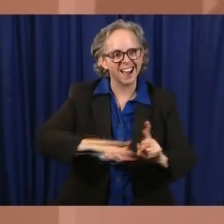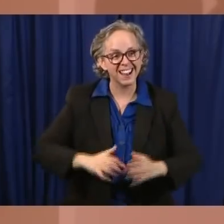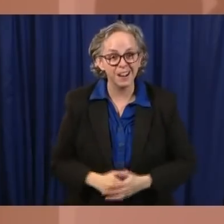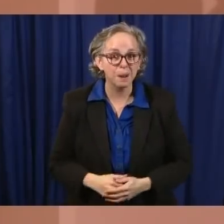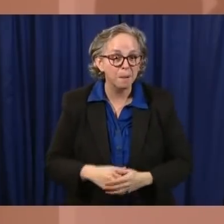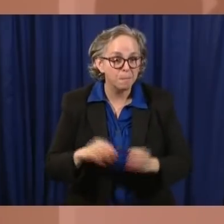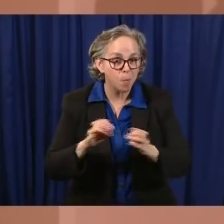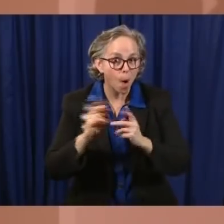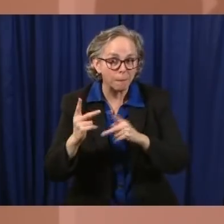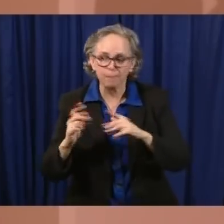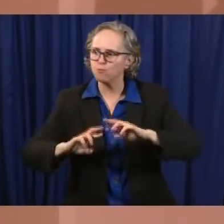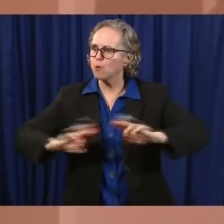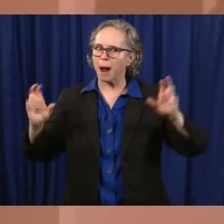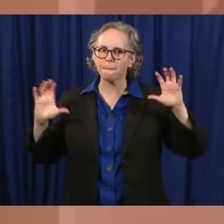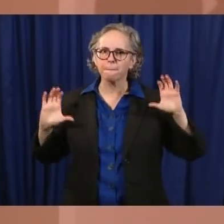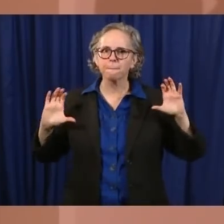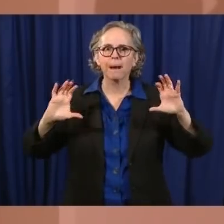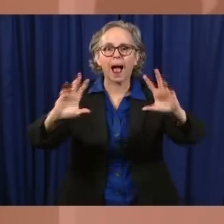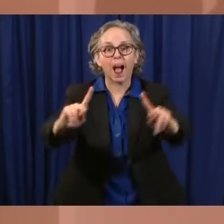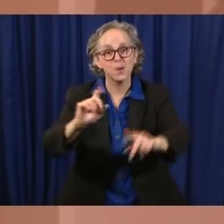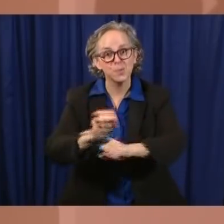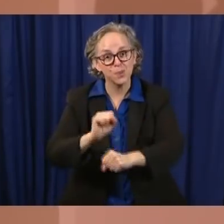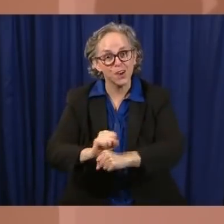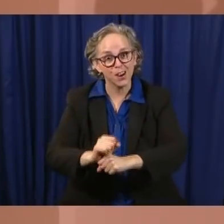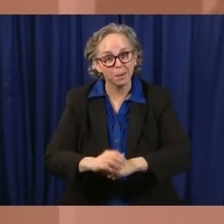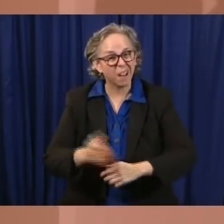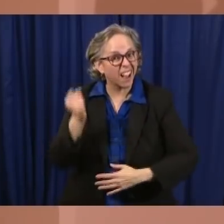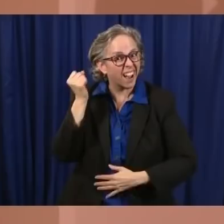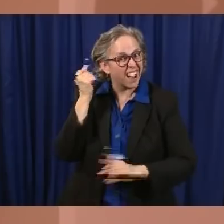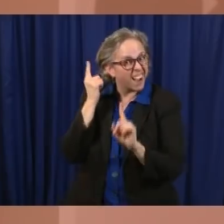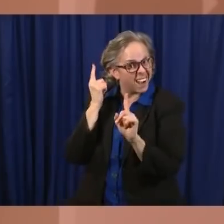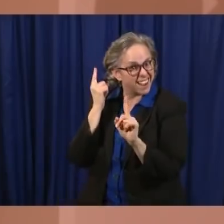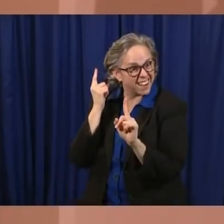EVERY BUSINESS, ONCE WE FIND OURSELVES IN A POSITION WHERE